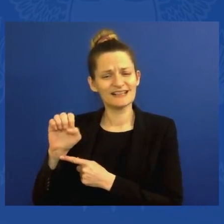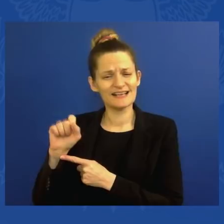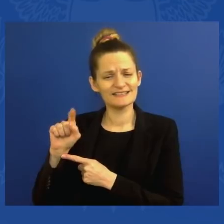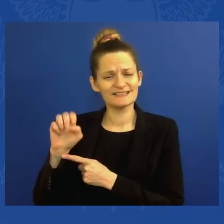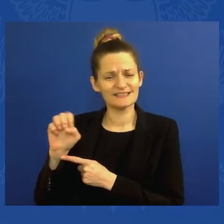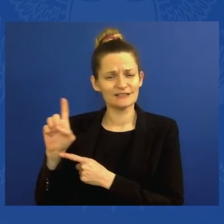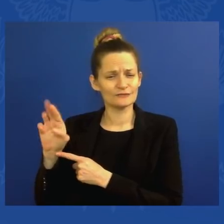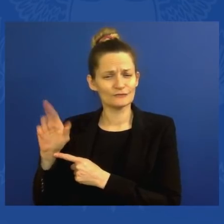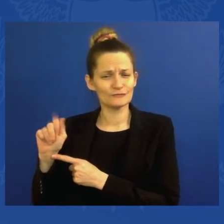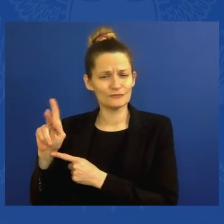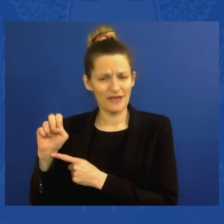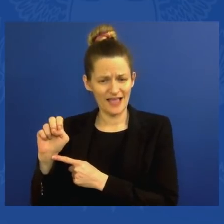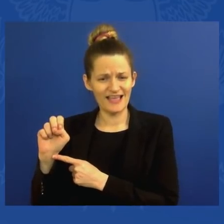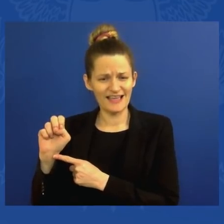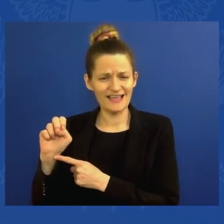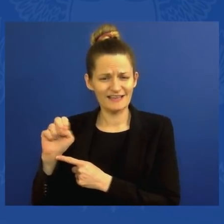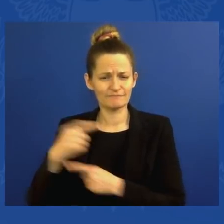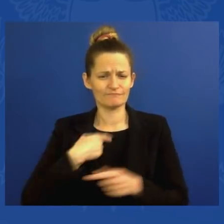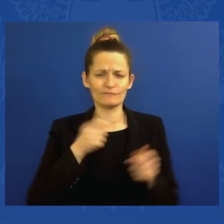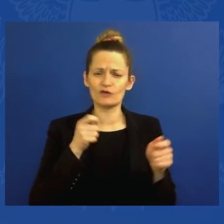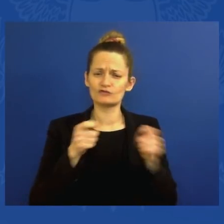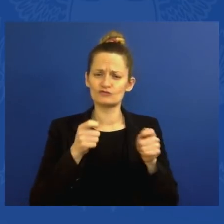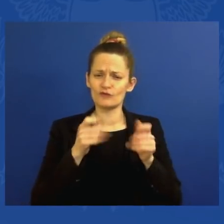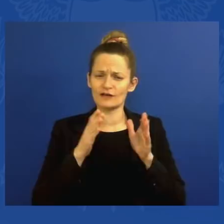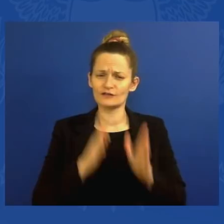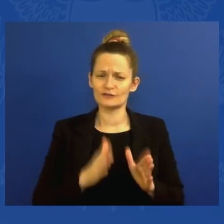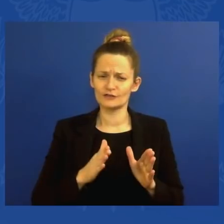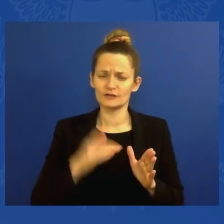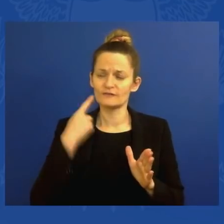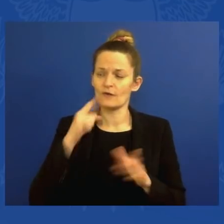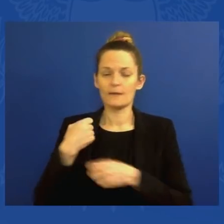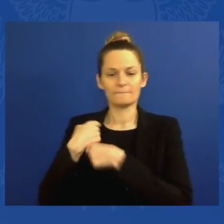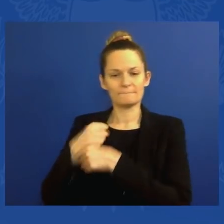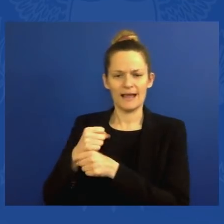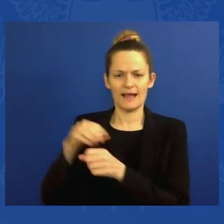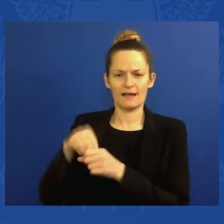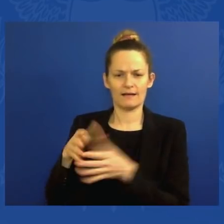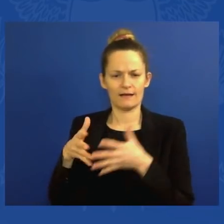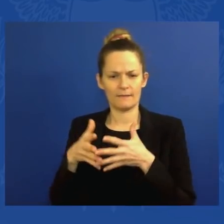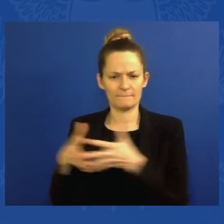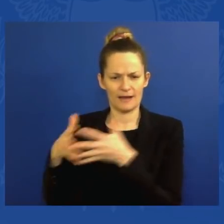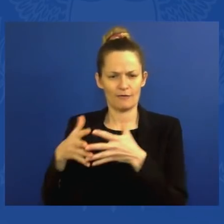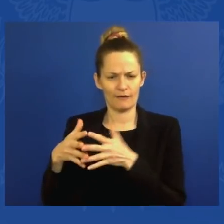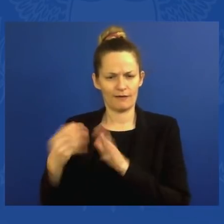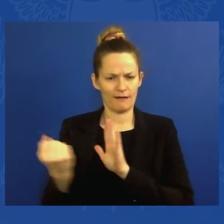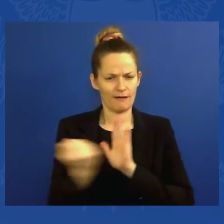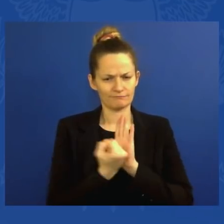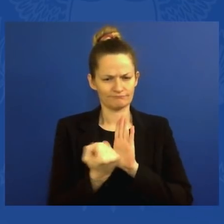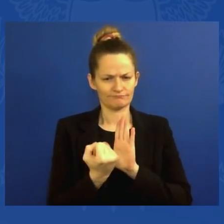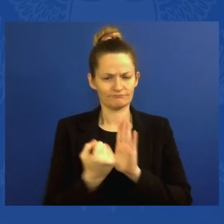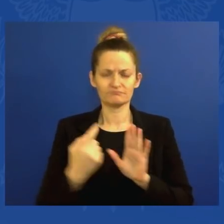Over the past year, it's been my distinct honor and privilege of setting up the first ever Made in America office,